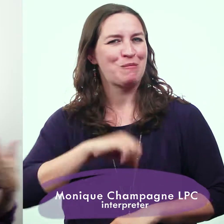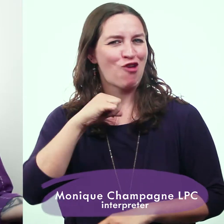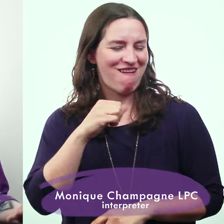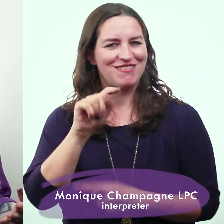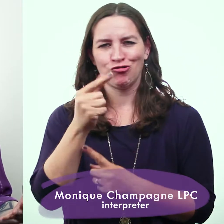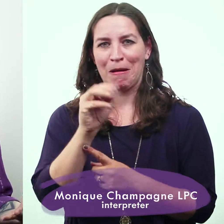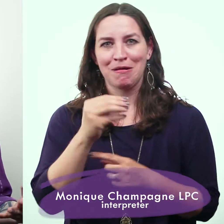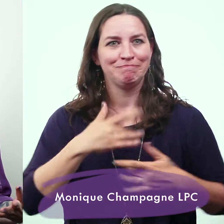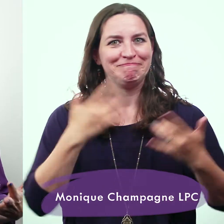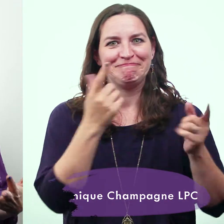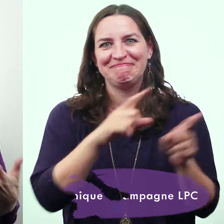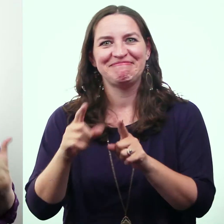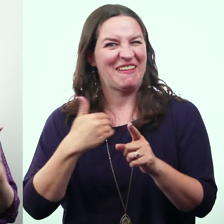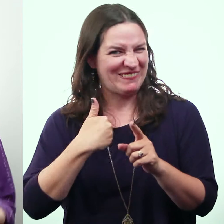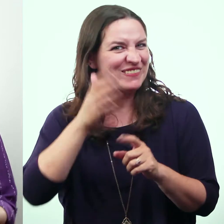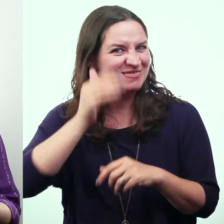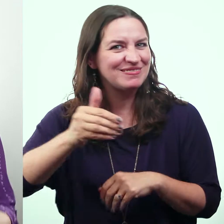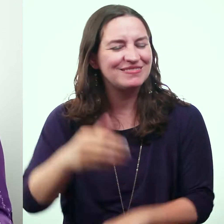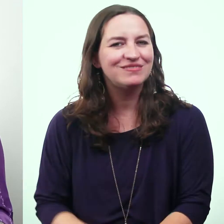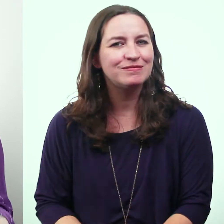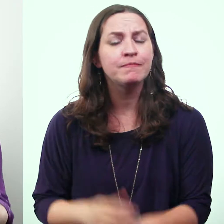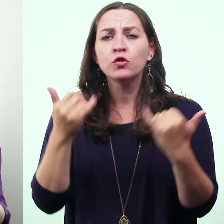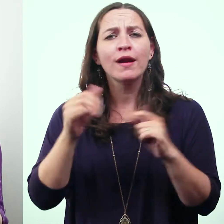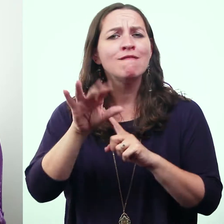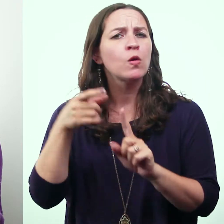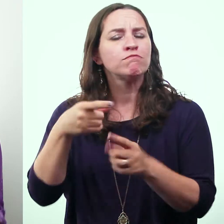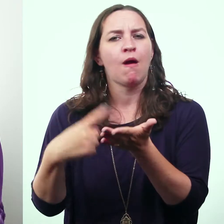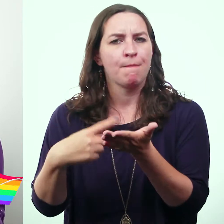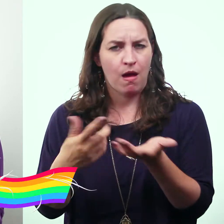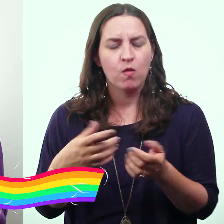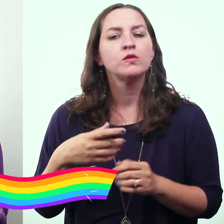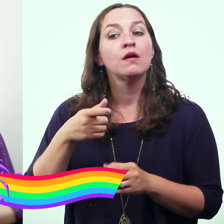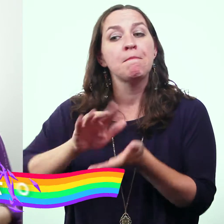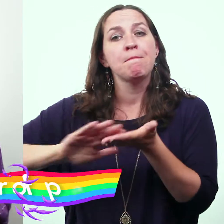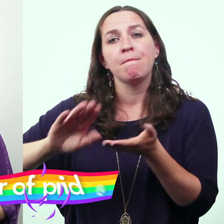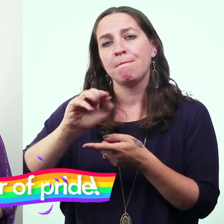a lot of activities going on and in this episode, we want to talk about what happens